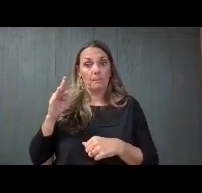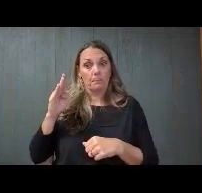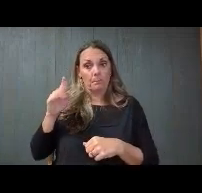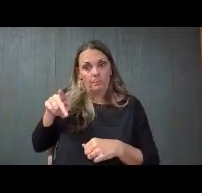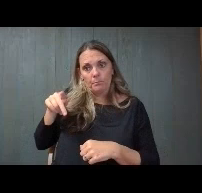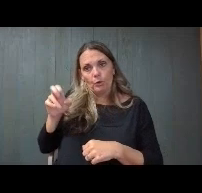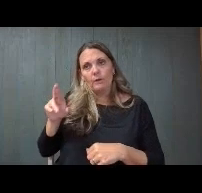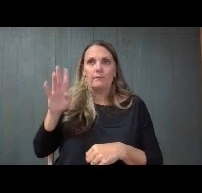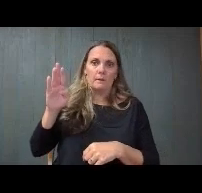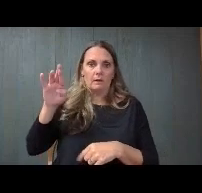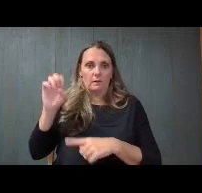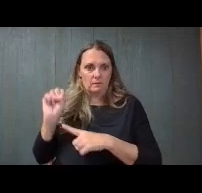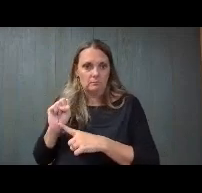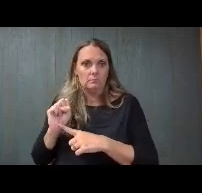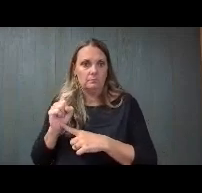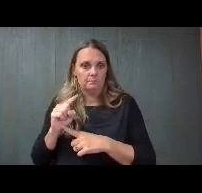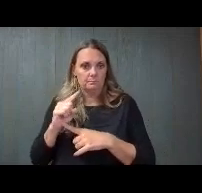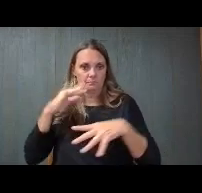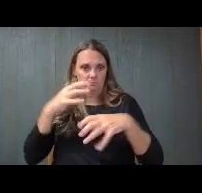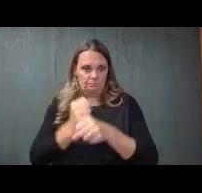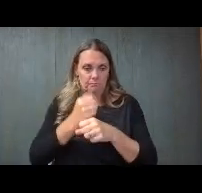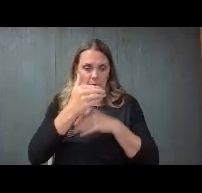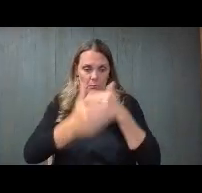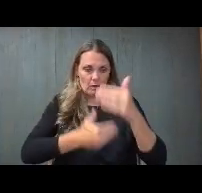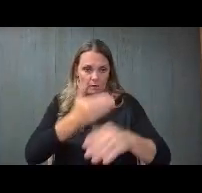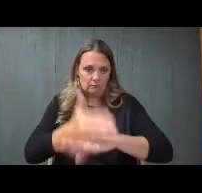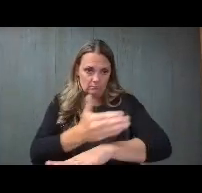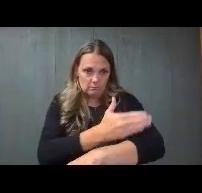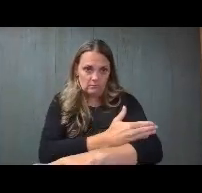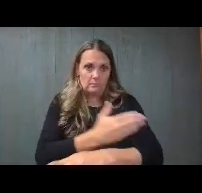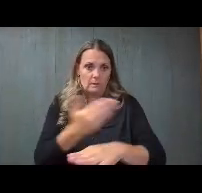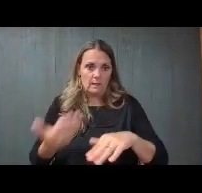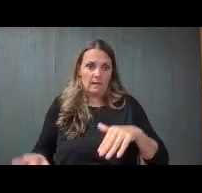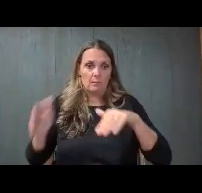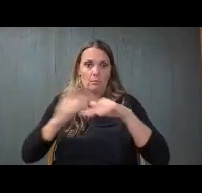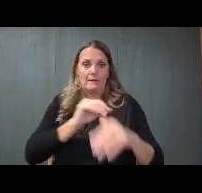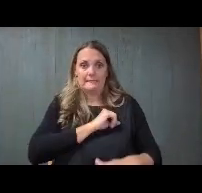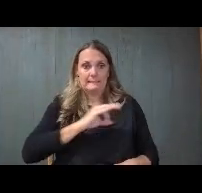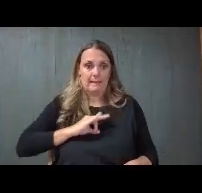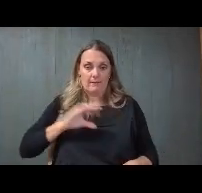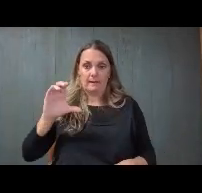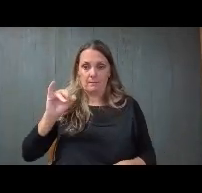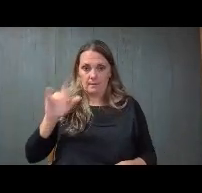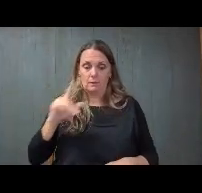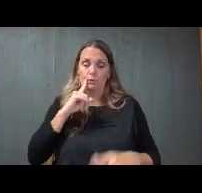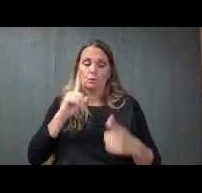to outline the KPIs progress with improving staff capacity to support program growth.